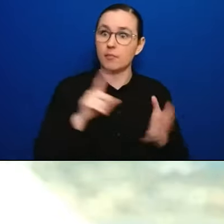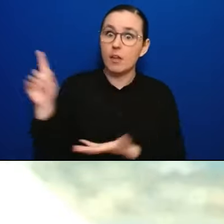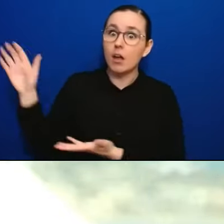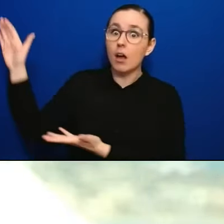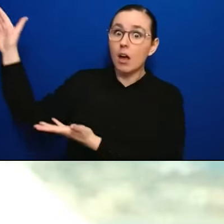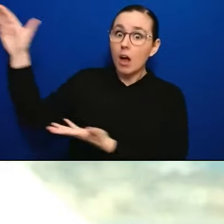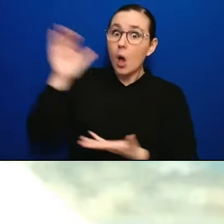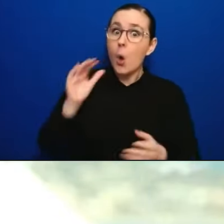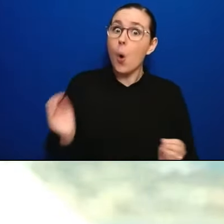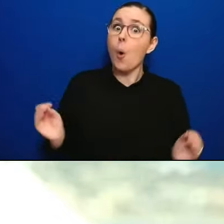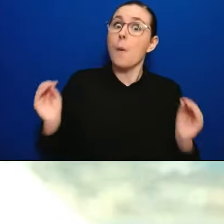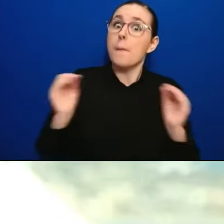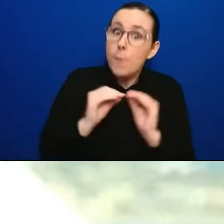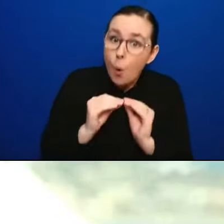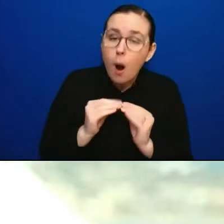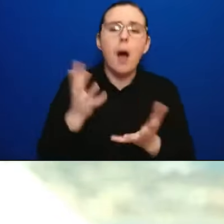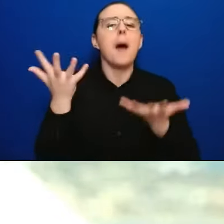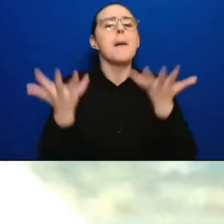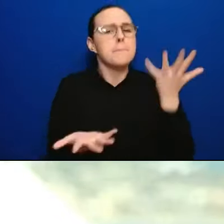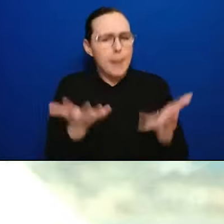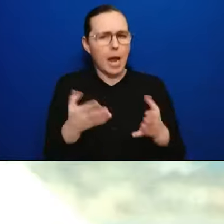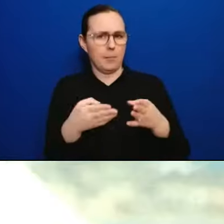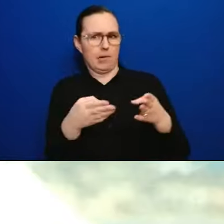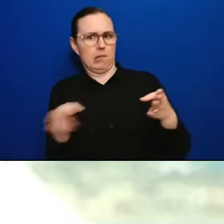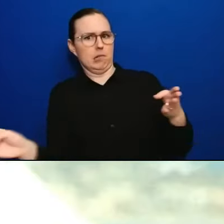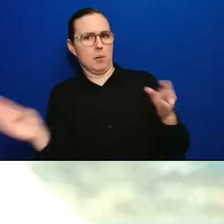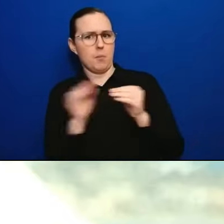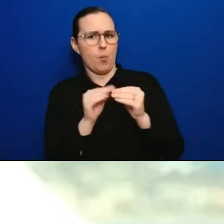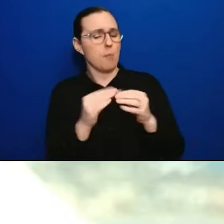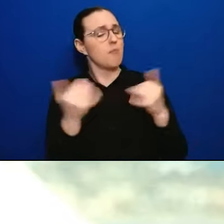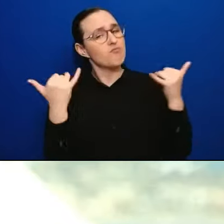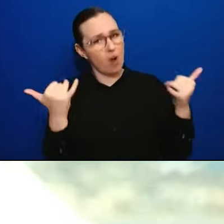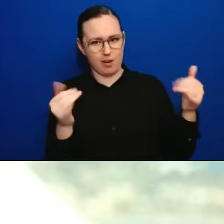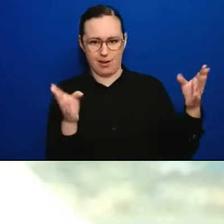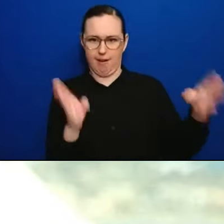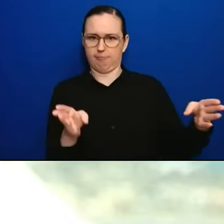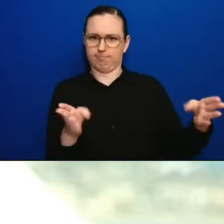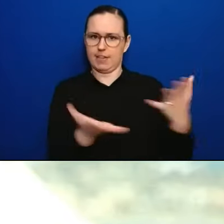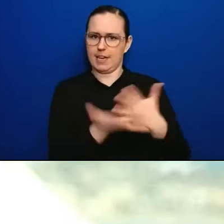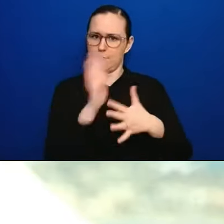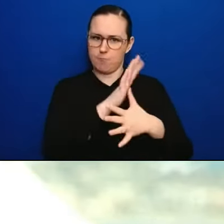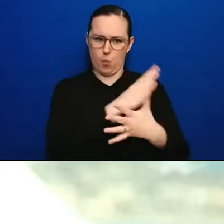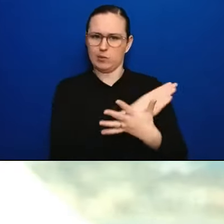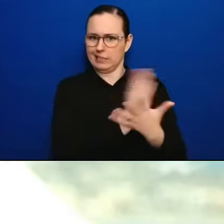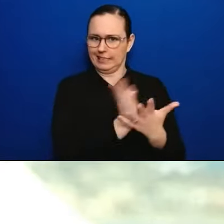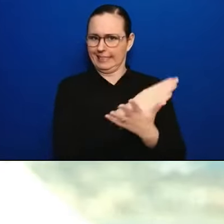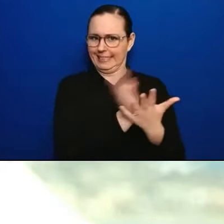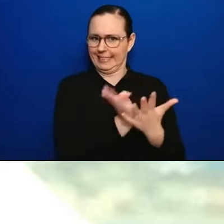distributed. Across the system. So that's what we're doing. As we get more we may be able